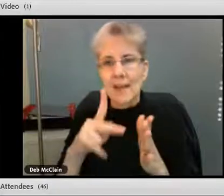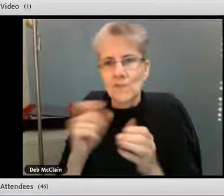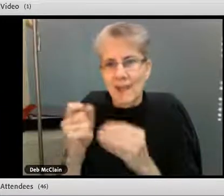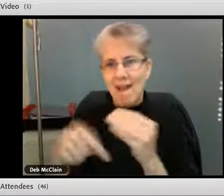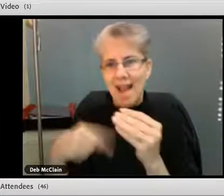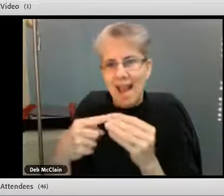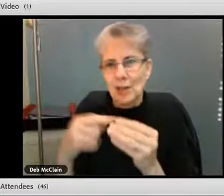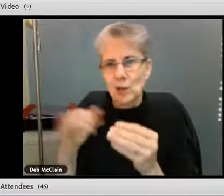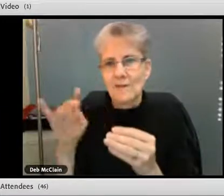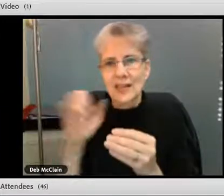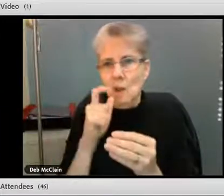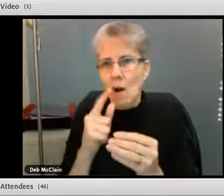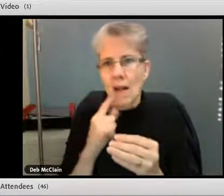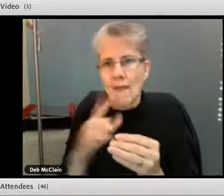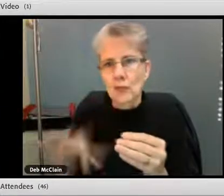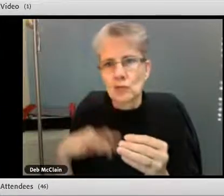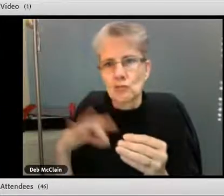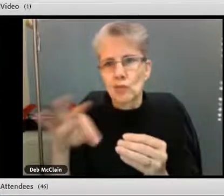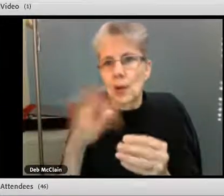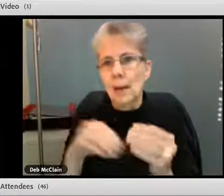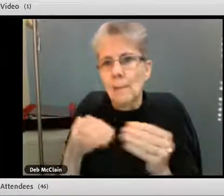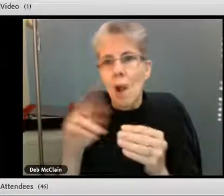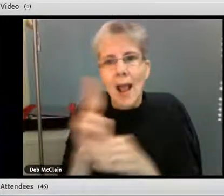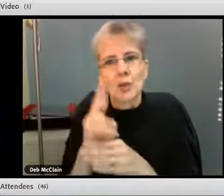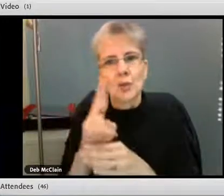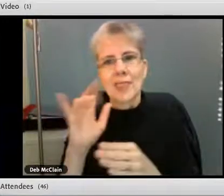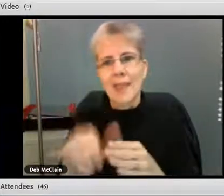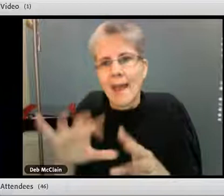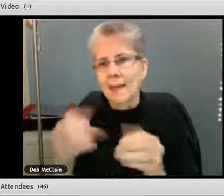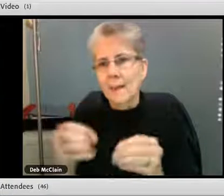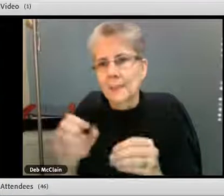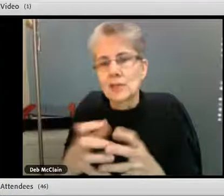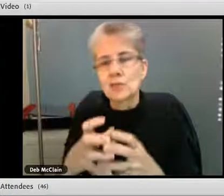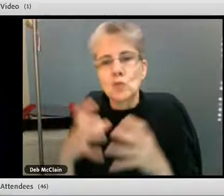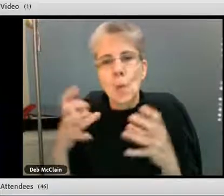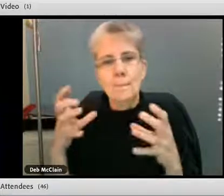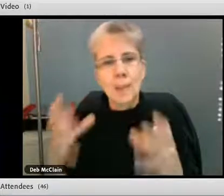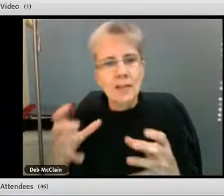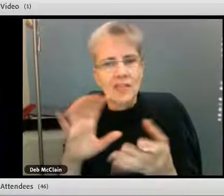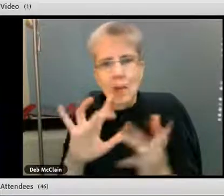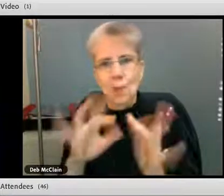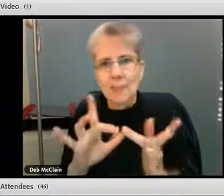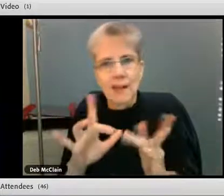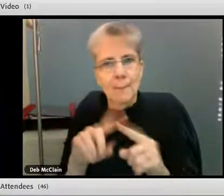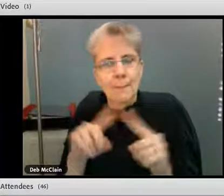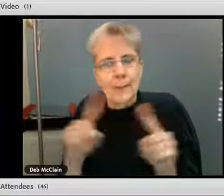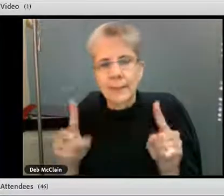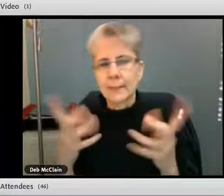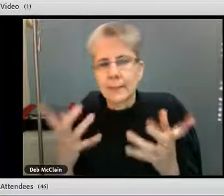'cause I use them so much. So basically, you put in rocket in the top,